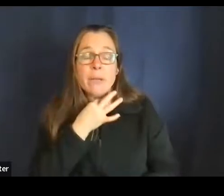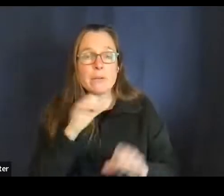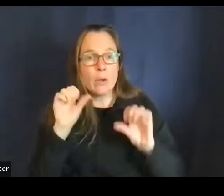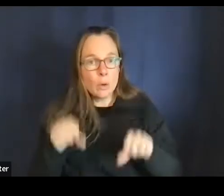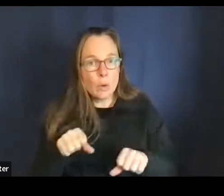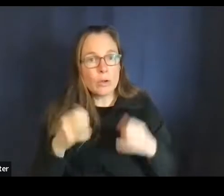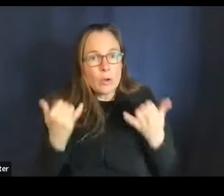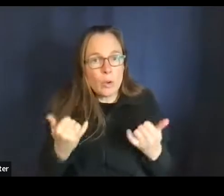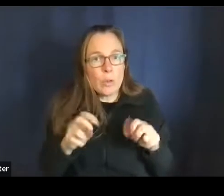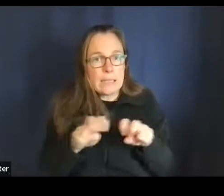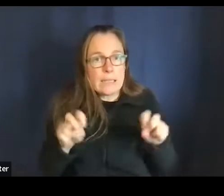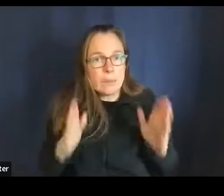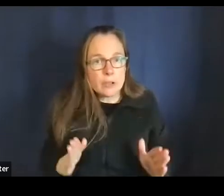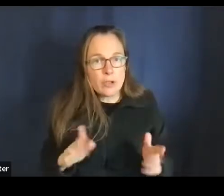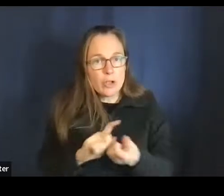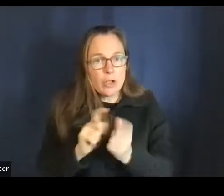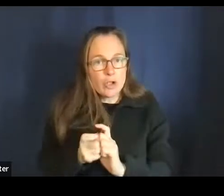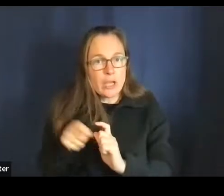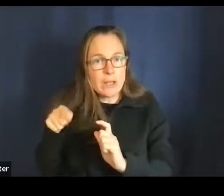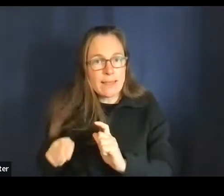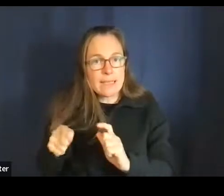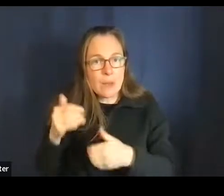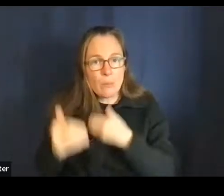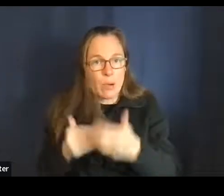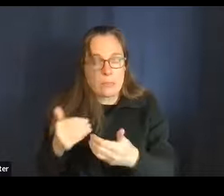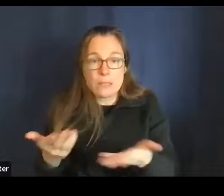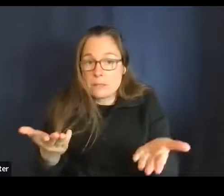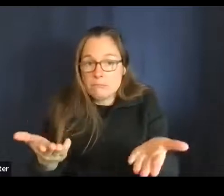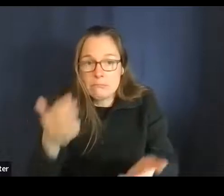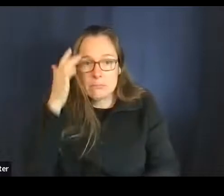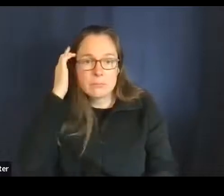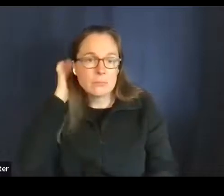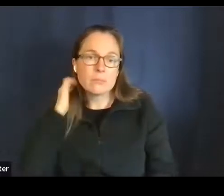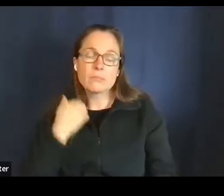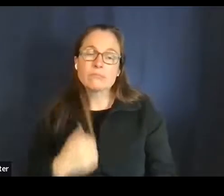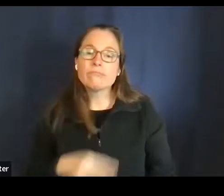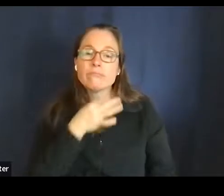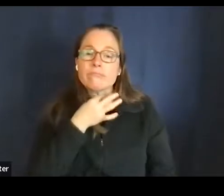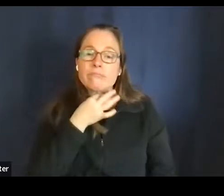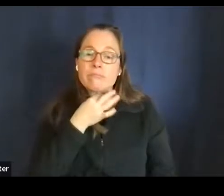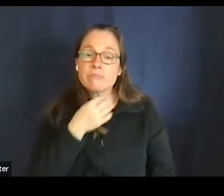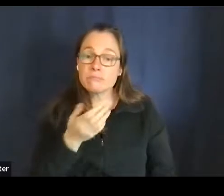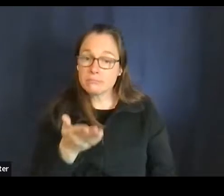I mean, I guess I'm thinking like I don't know what the possibilities are here for this council, who for the most part, has been opposed to this.